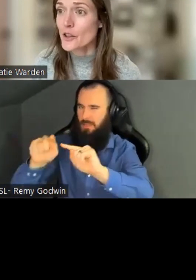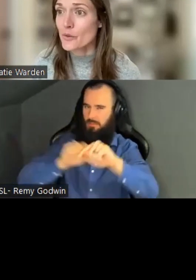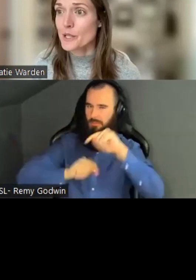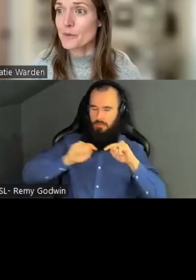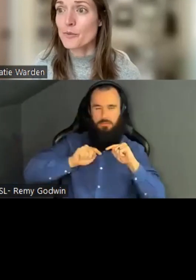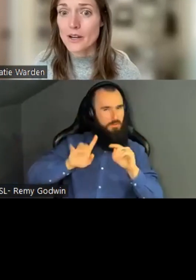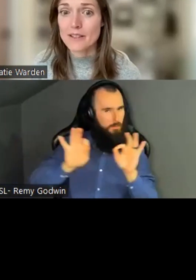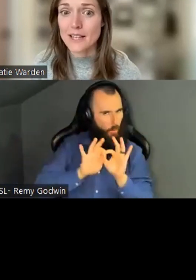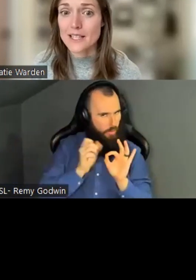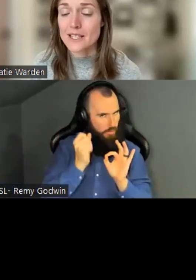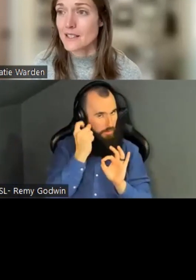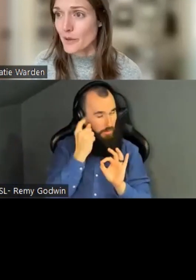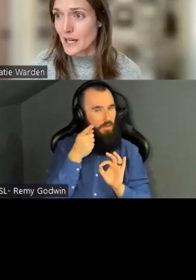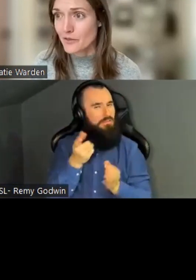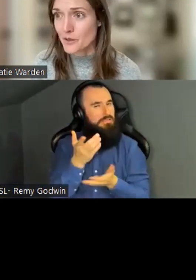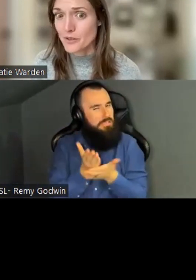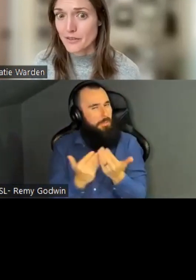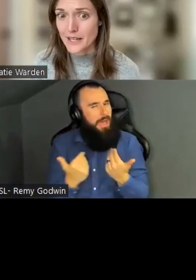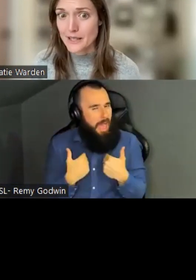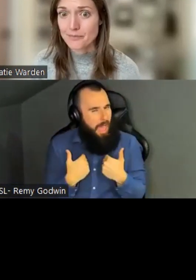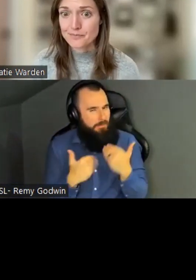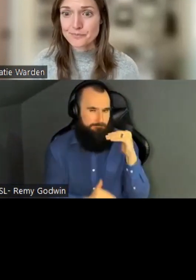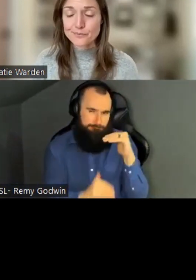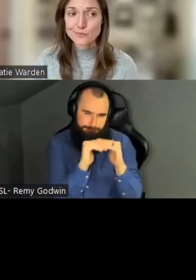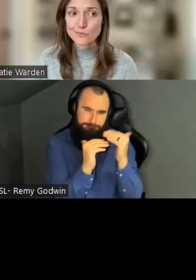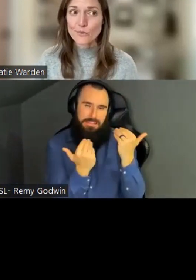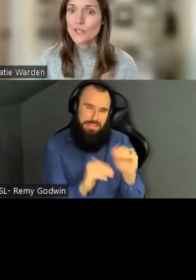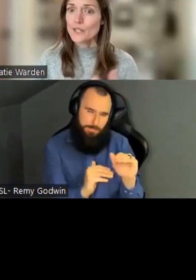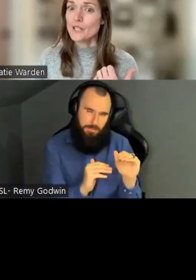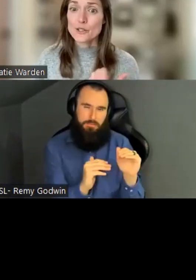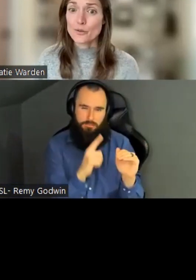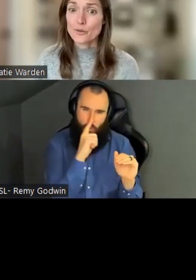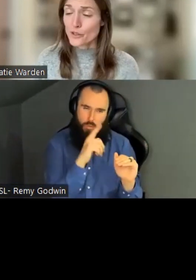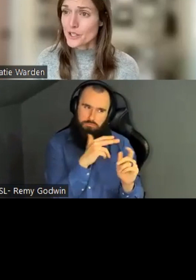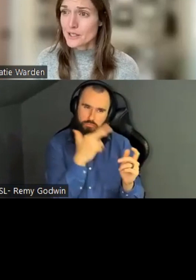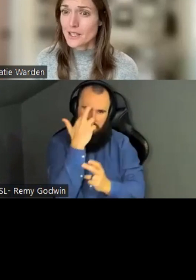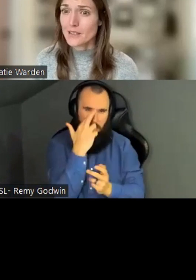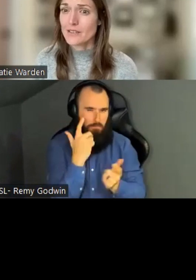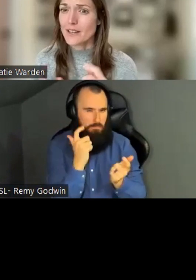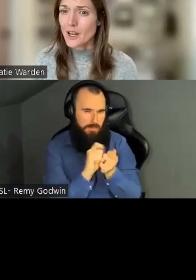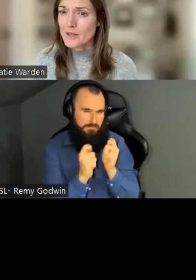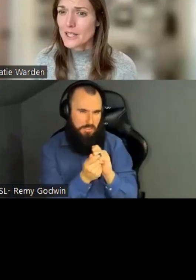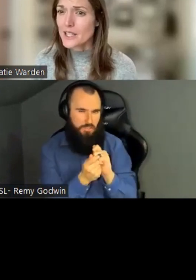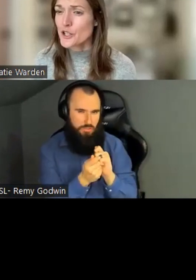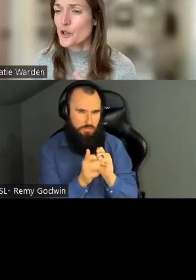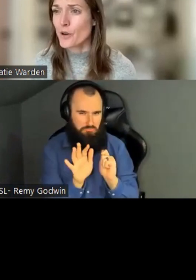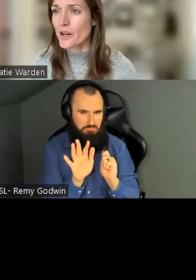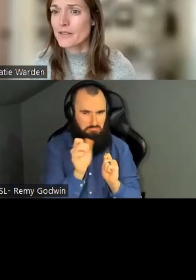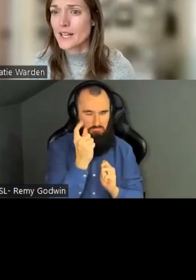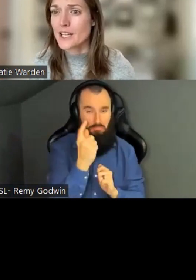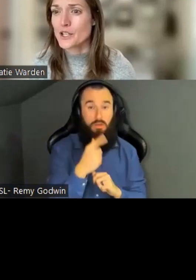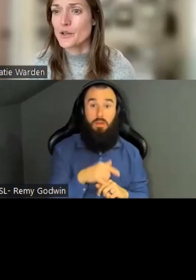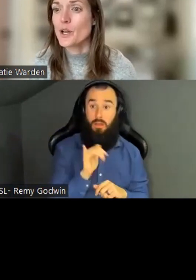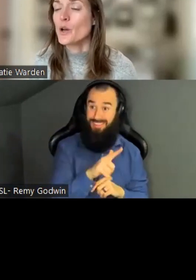on the reasonable modifications that we have to provide. So first, if an accommodation or modification